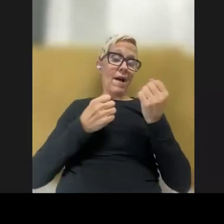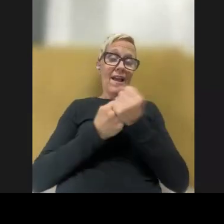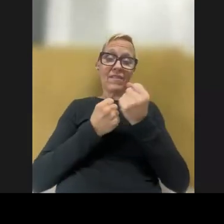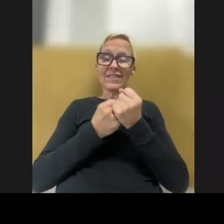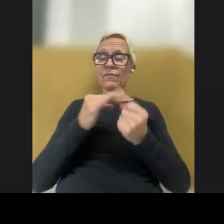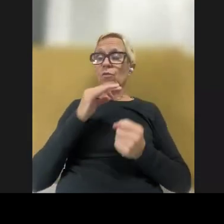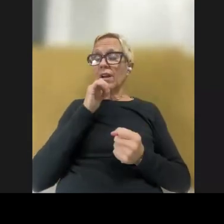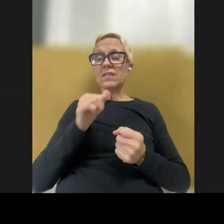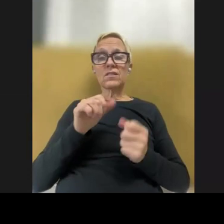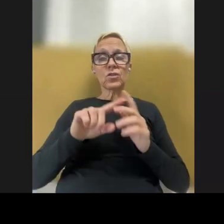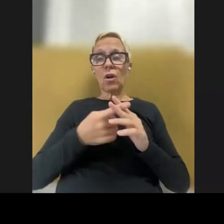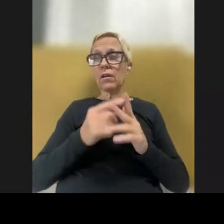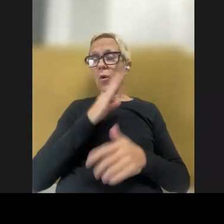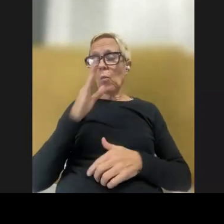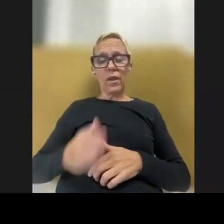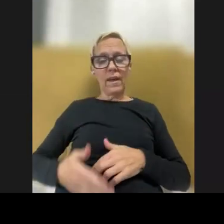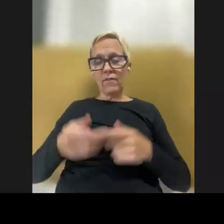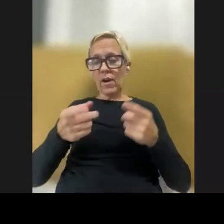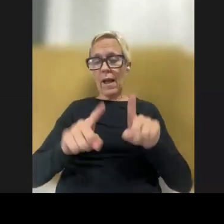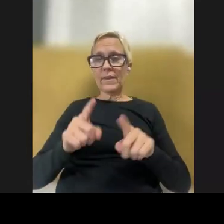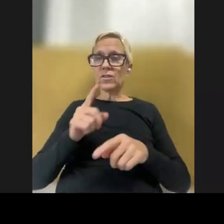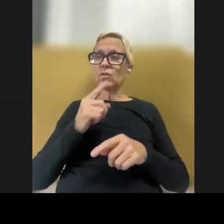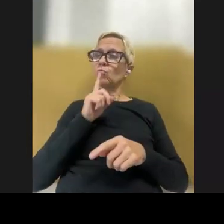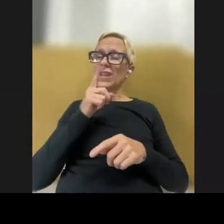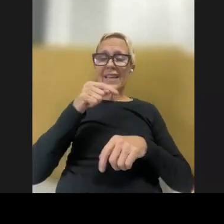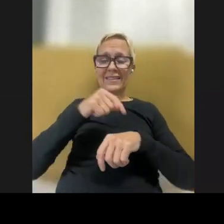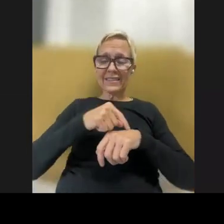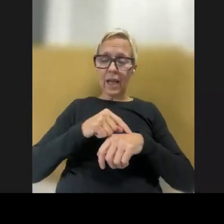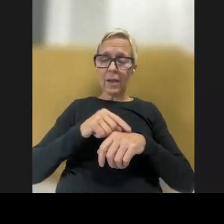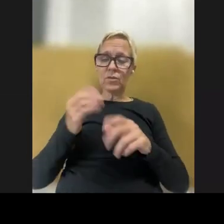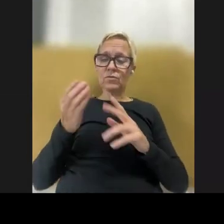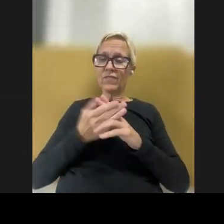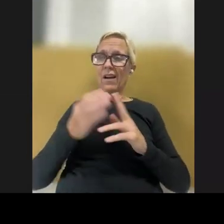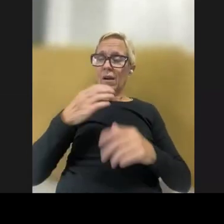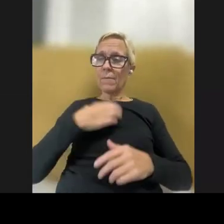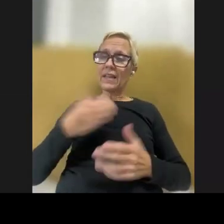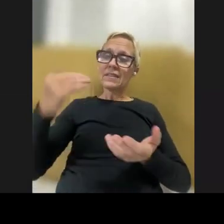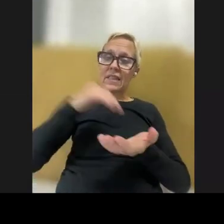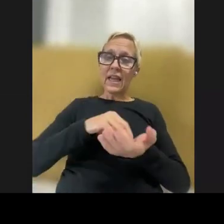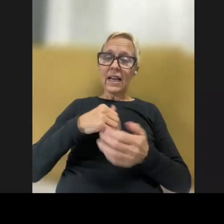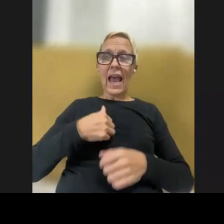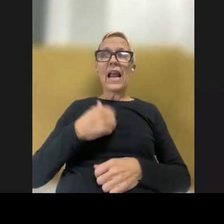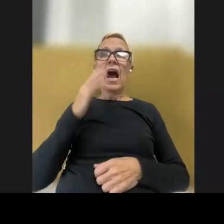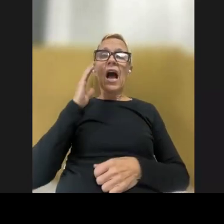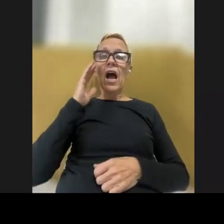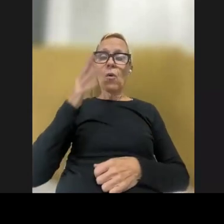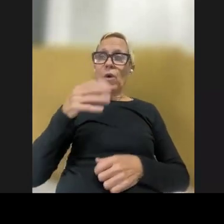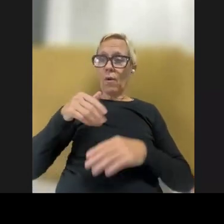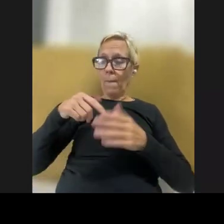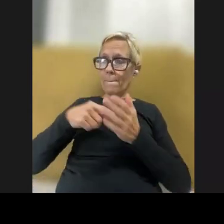But here's what I know about advocacy. You this start it will never happen. Right. Right on.